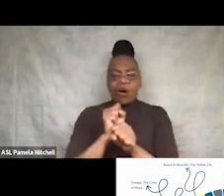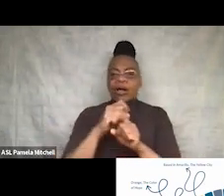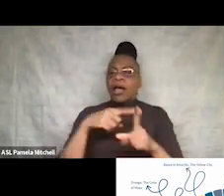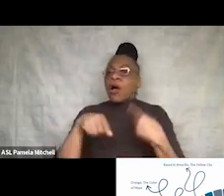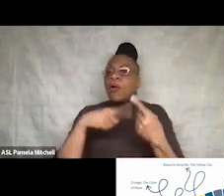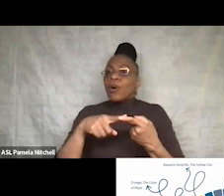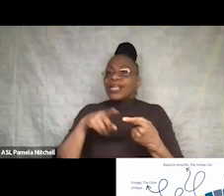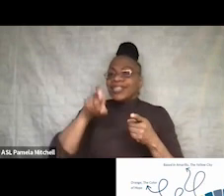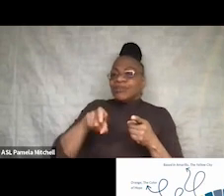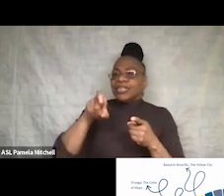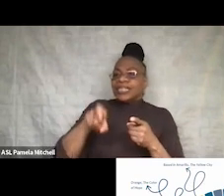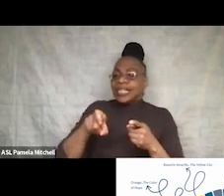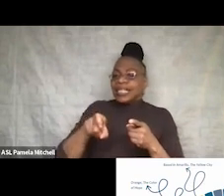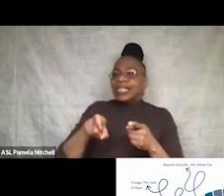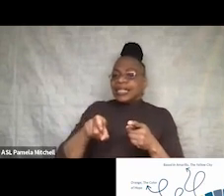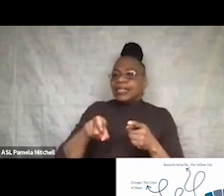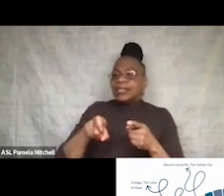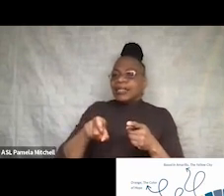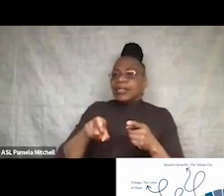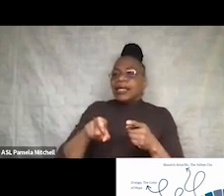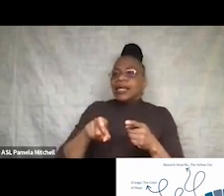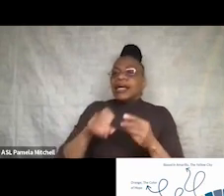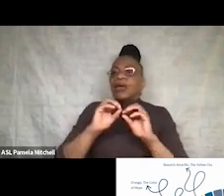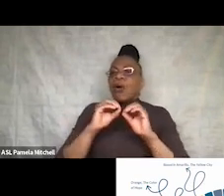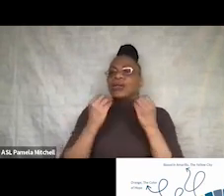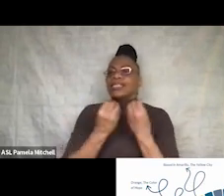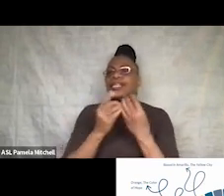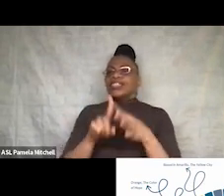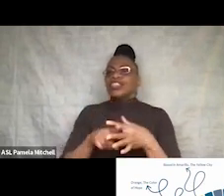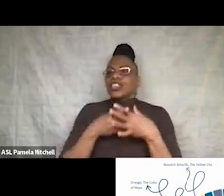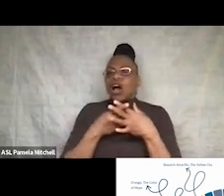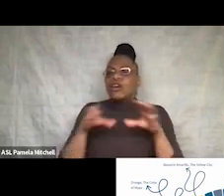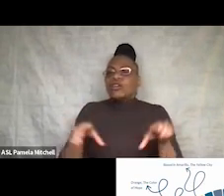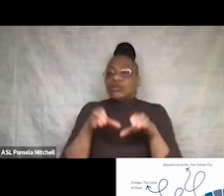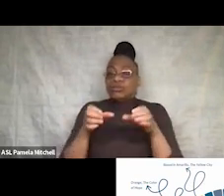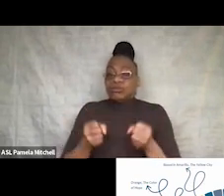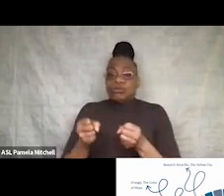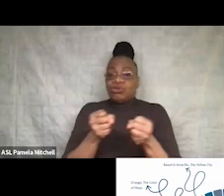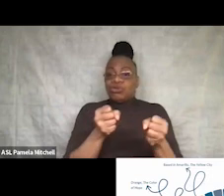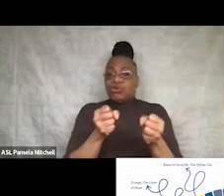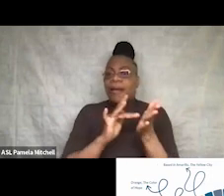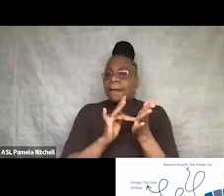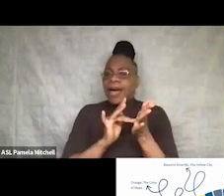you know, they started as doing street medicine, and then, you know, realized they needed mental healthcare,